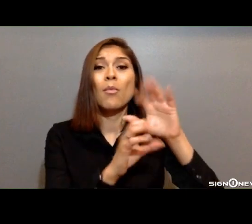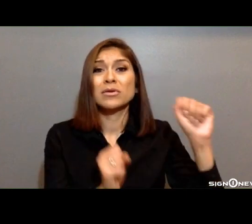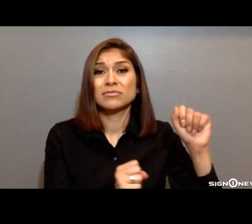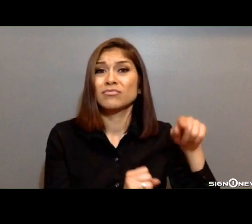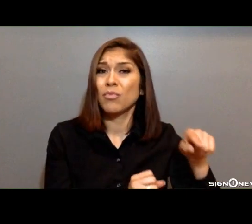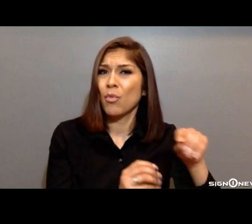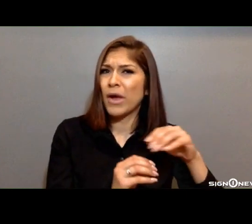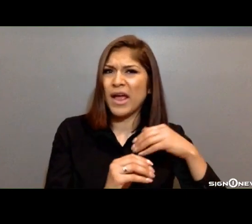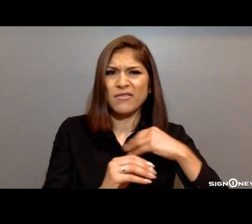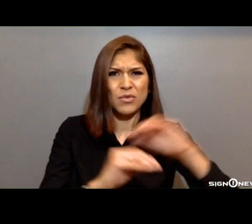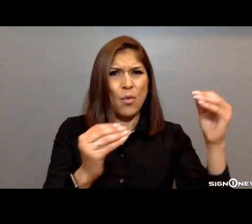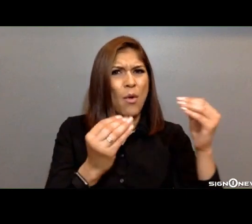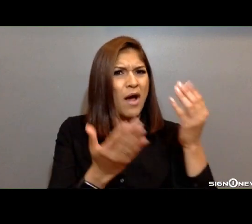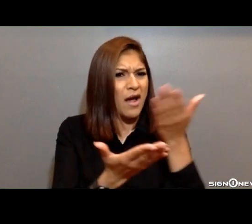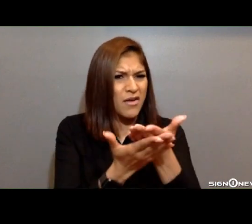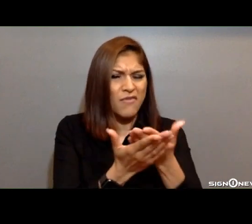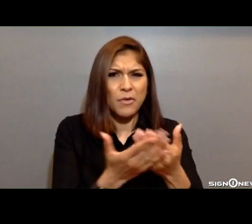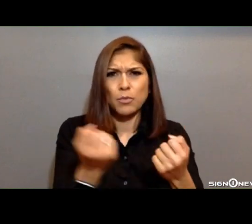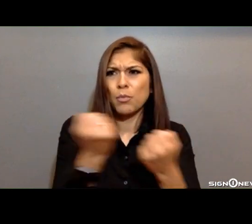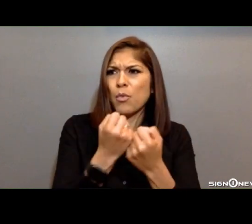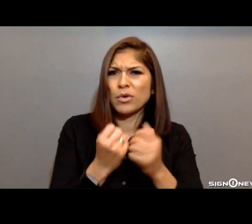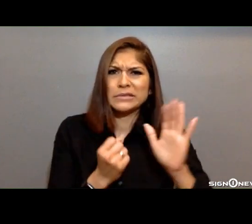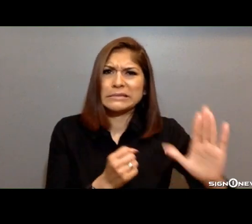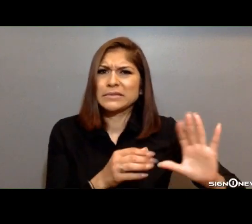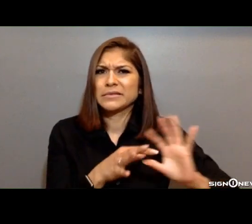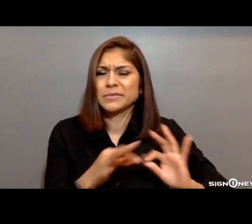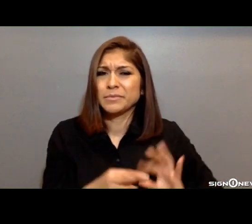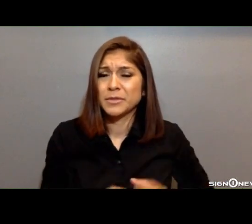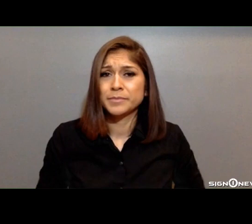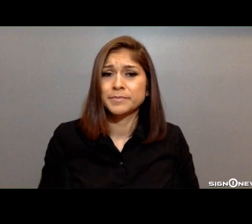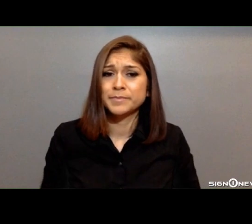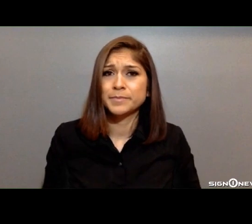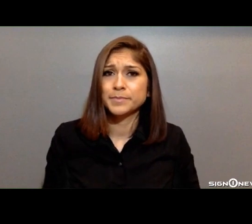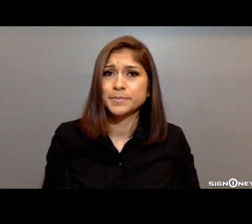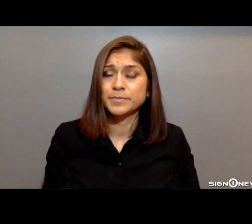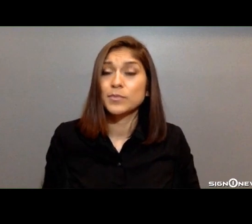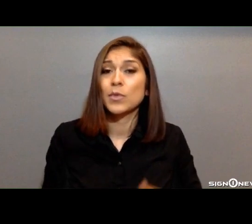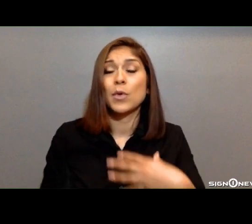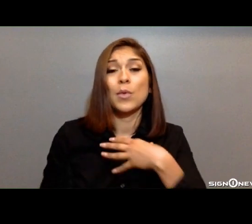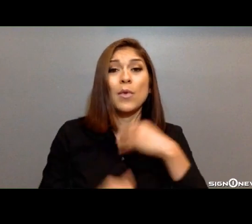He included zero evidence to back up his claim.